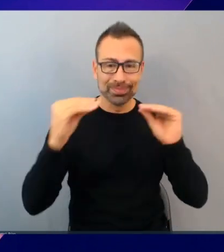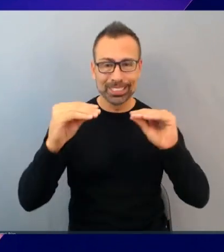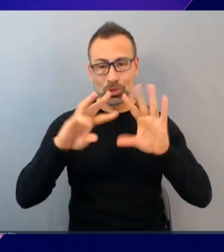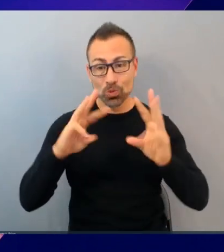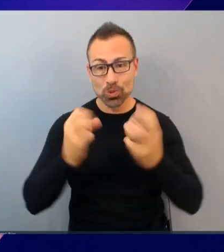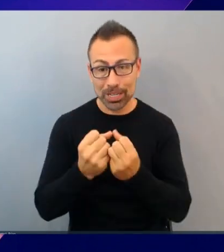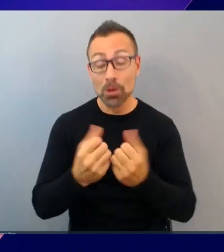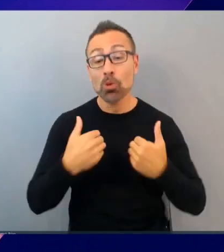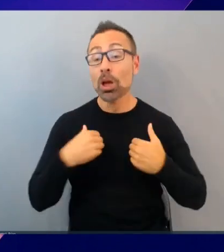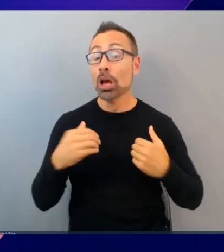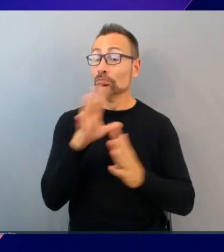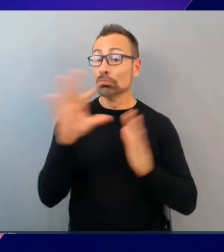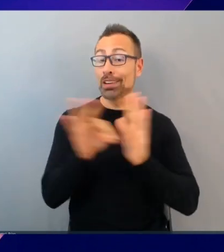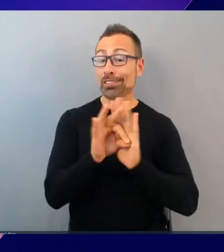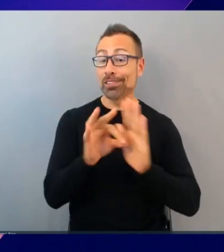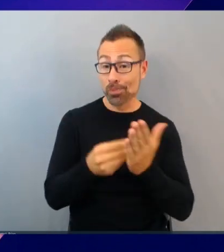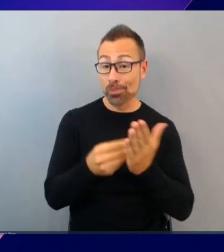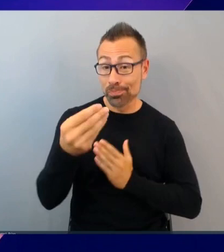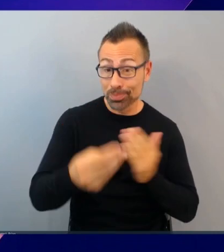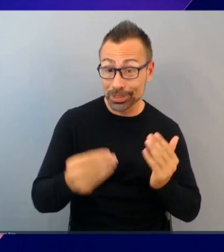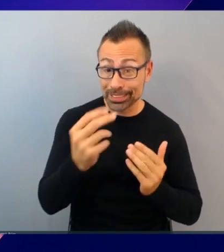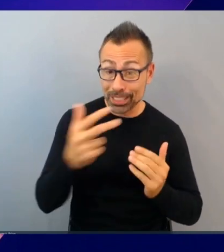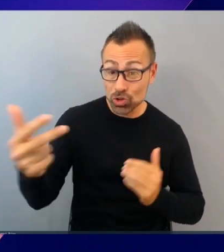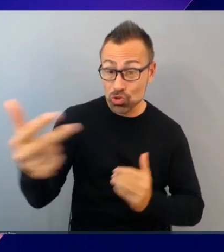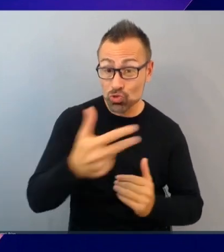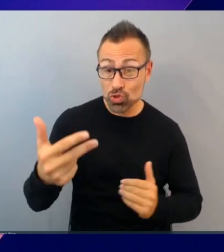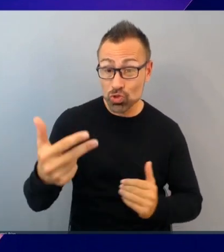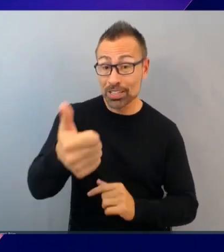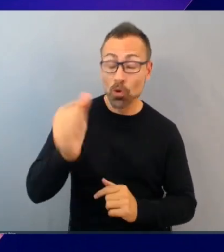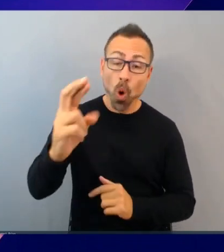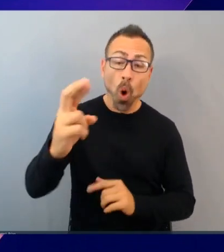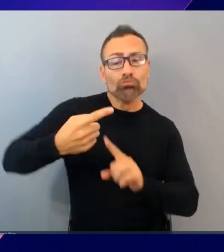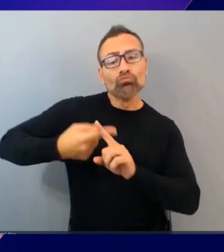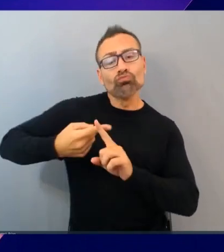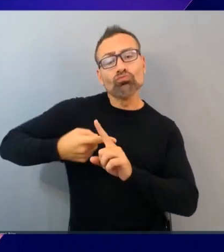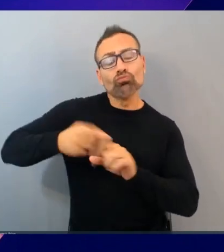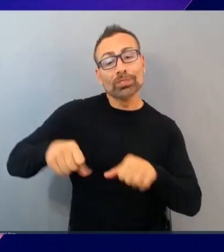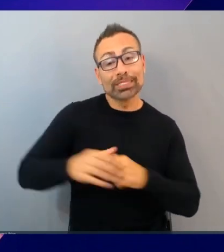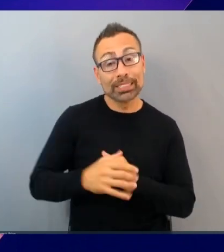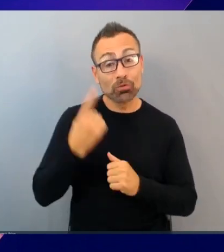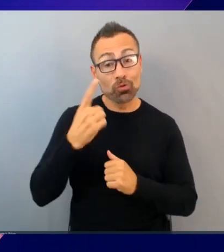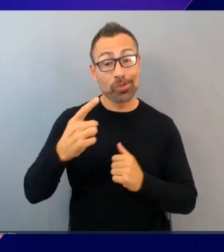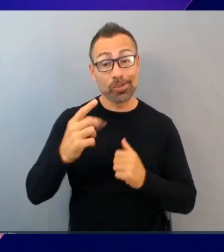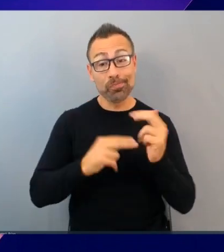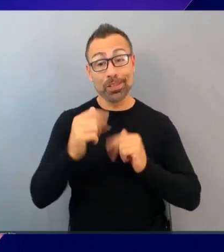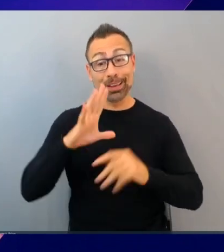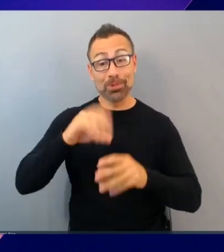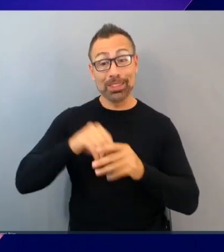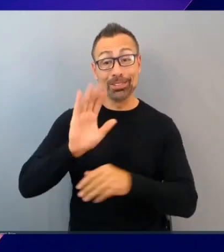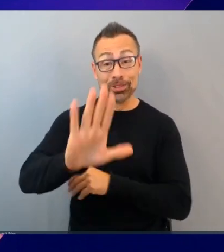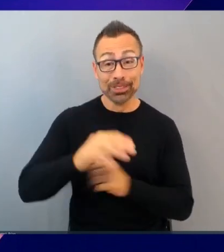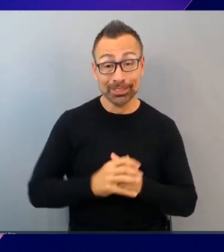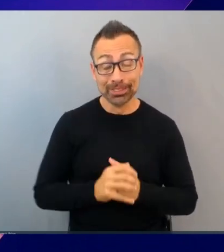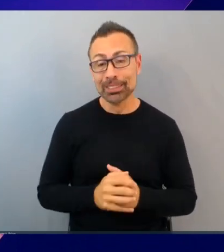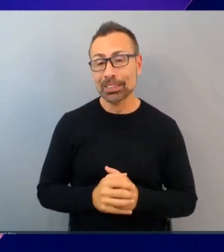to place in your facility, and you can race in real life against your colleagues. Okay, last question for you. How do I become a trackmeister?